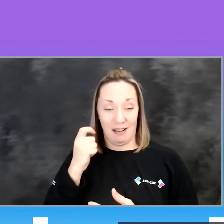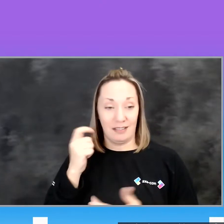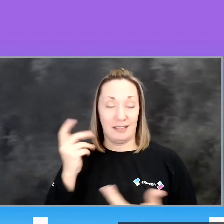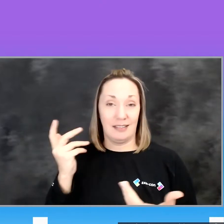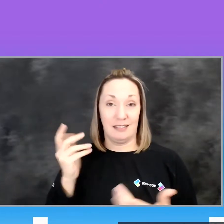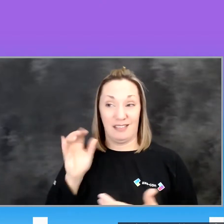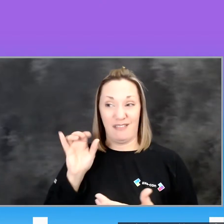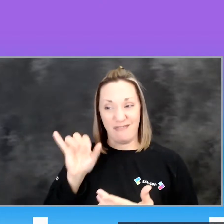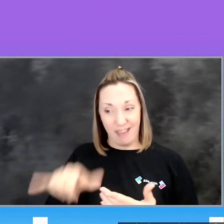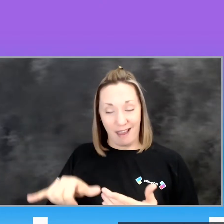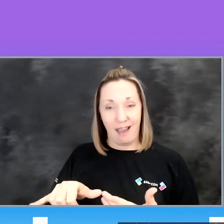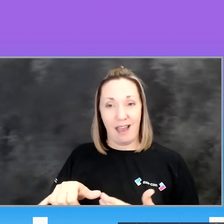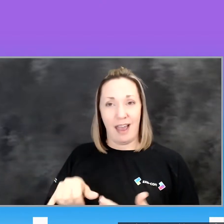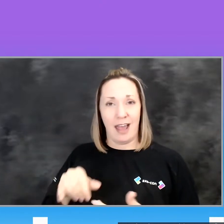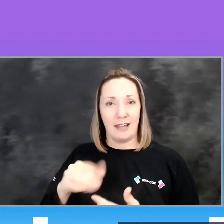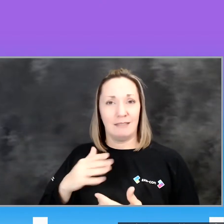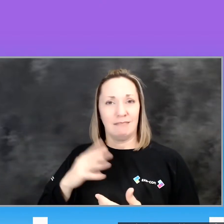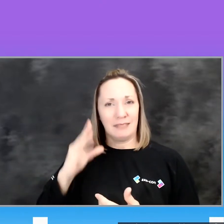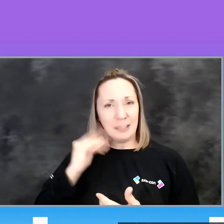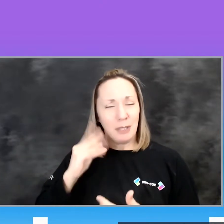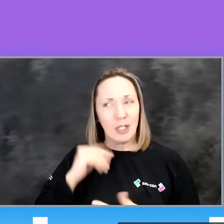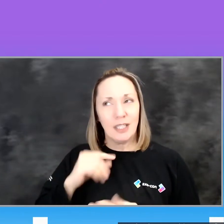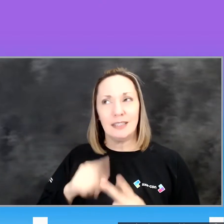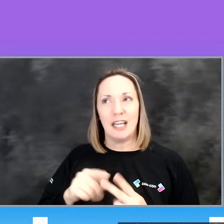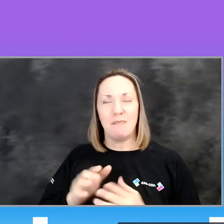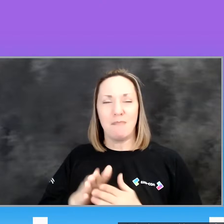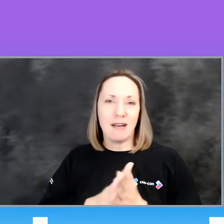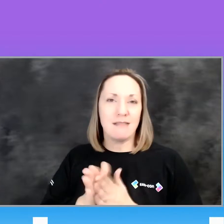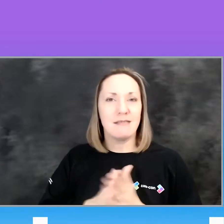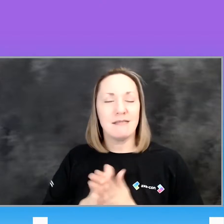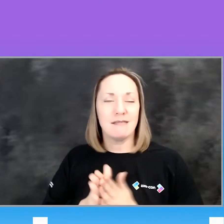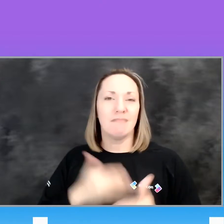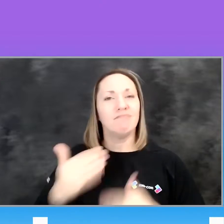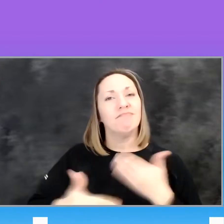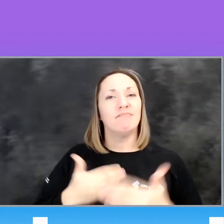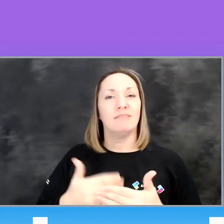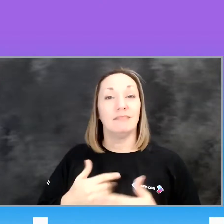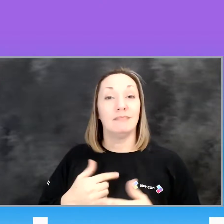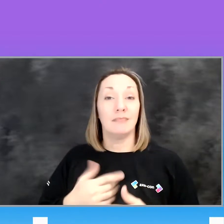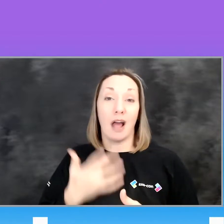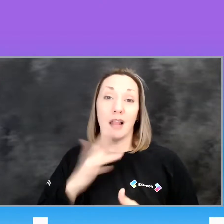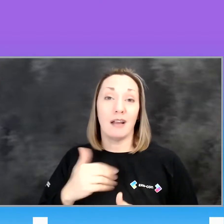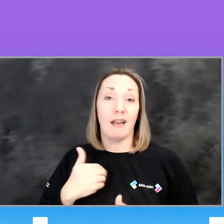that and my tenacity,